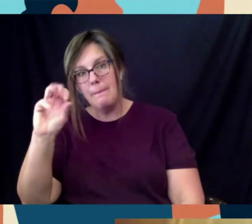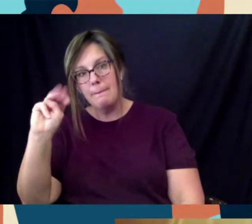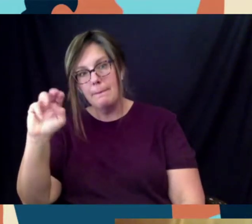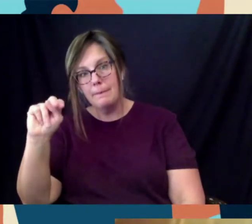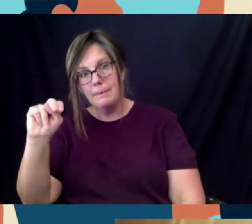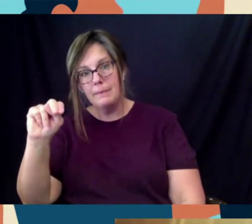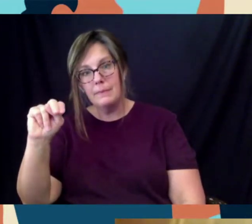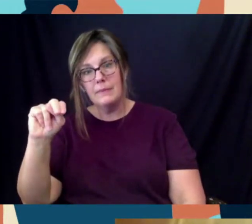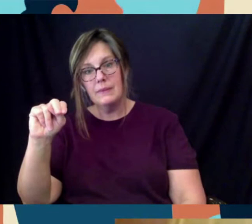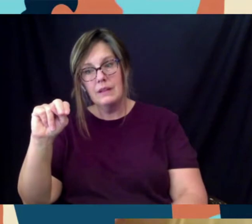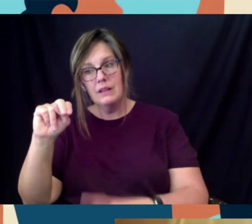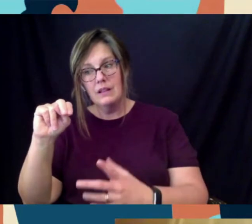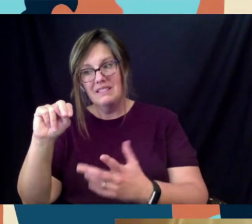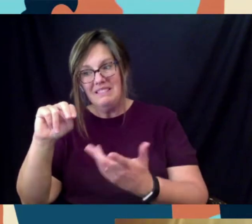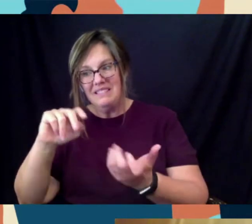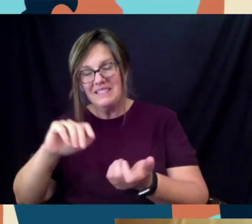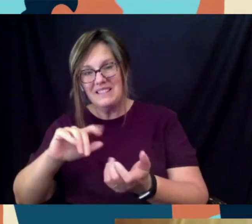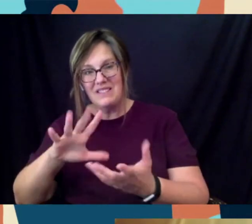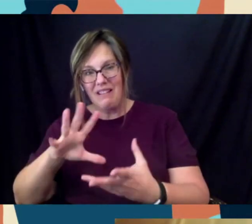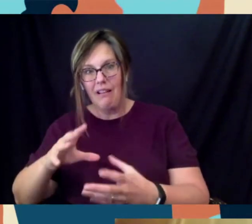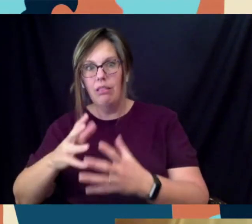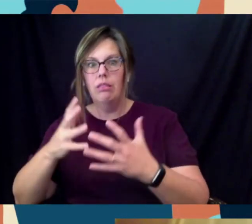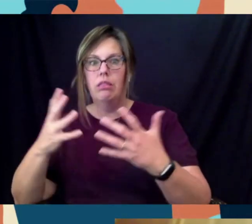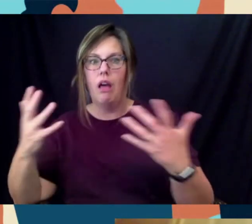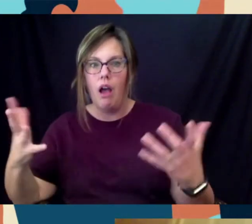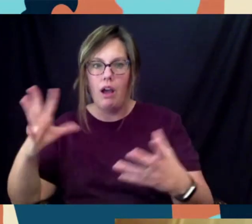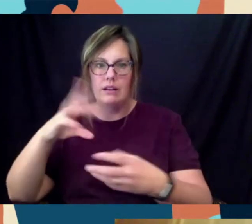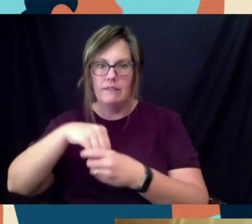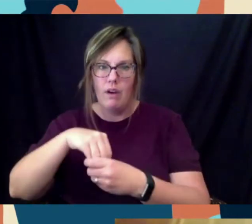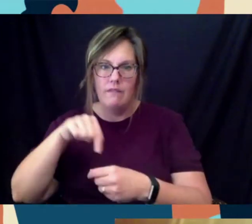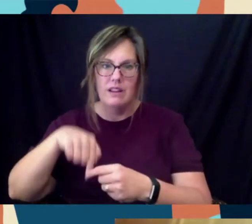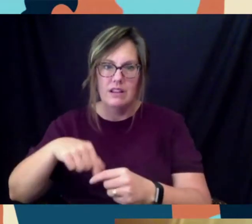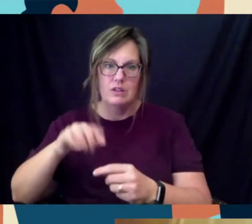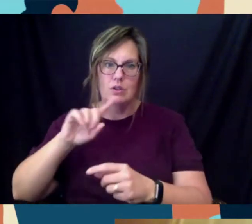there's a lot to this question this is a wide away array of opinions in the community but